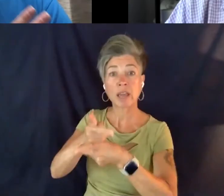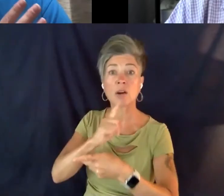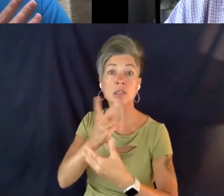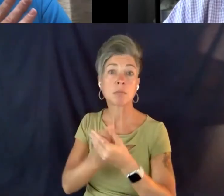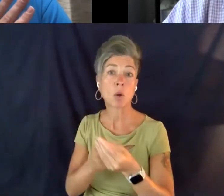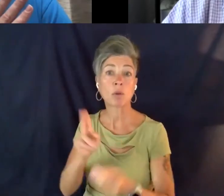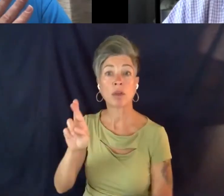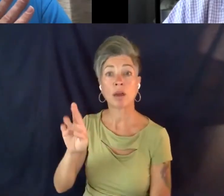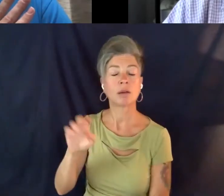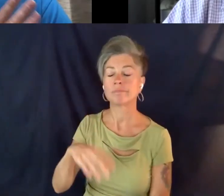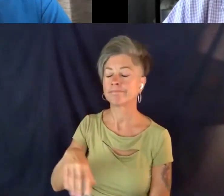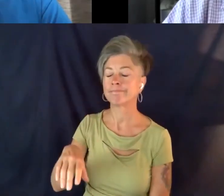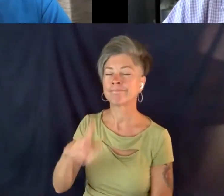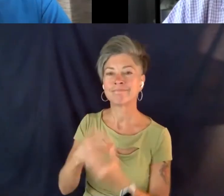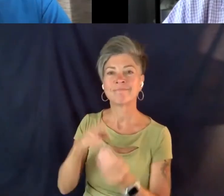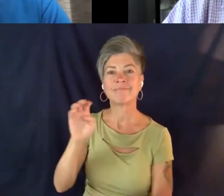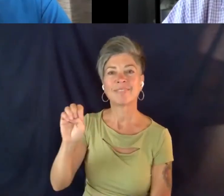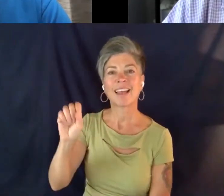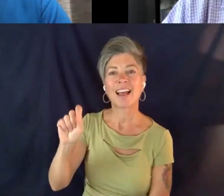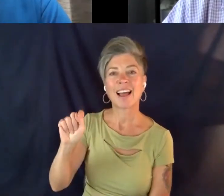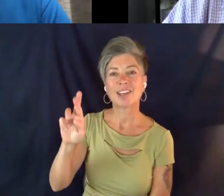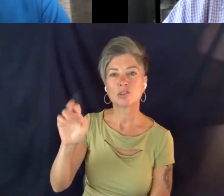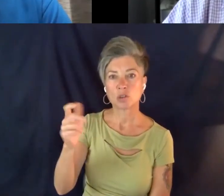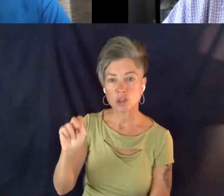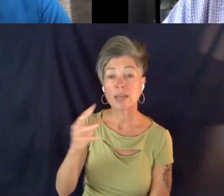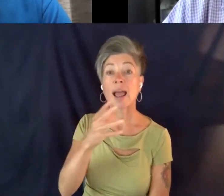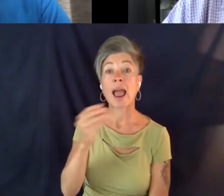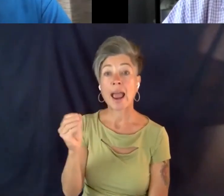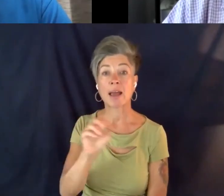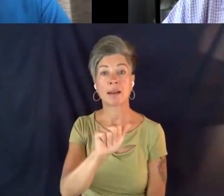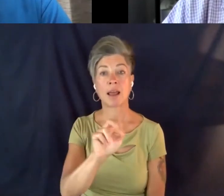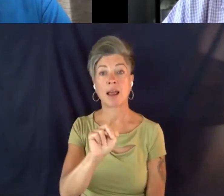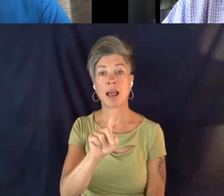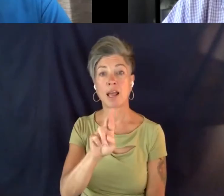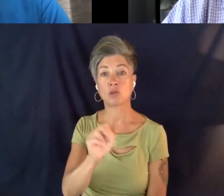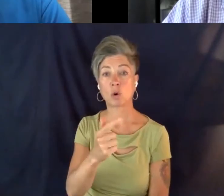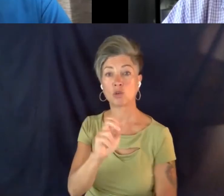and then the androgen blocker, but that doesn't mean that that's right for you.